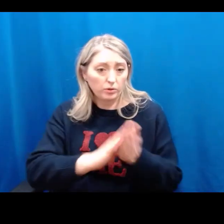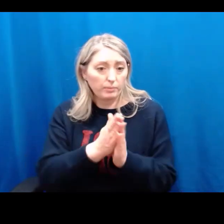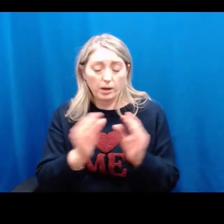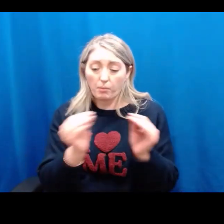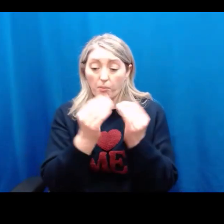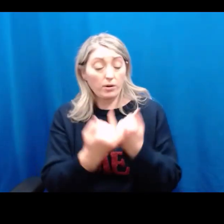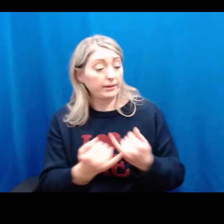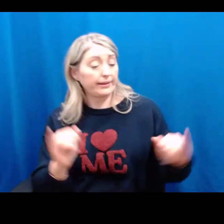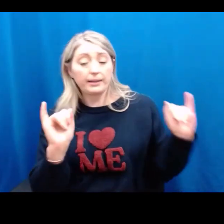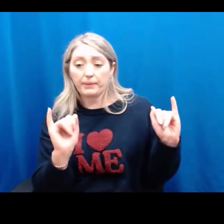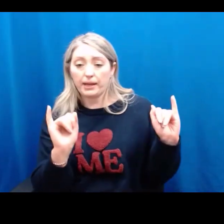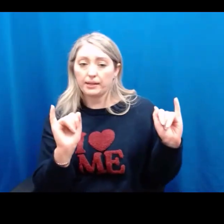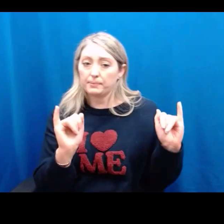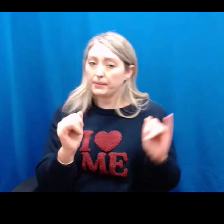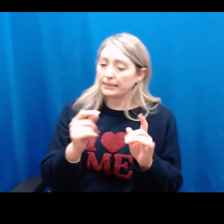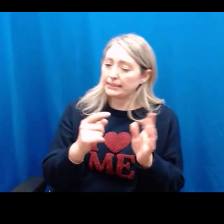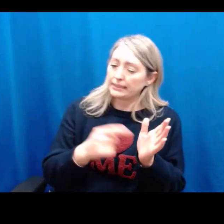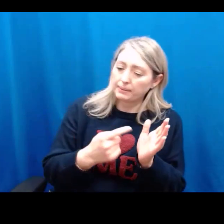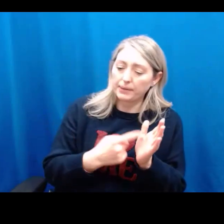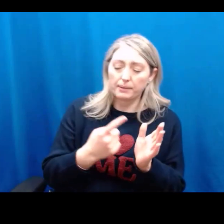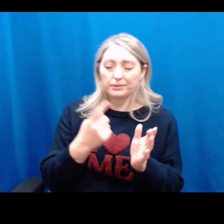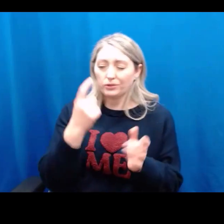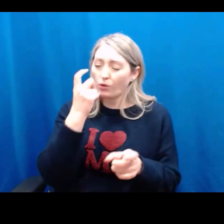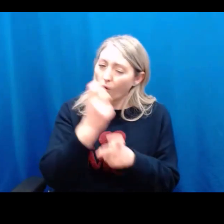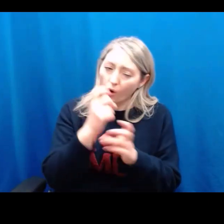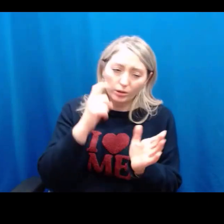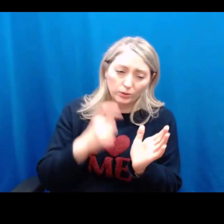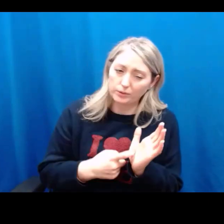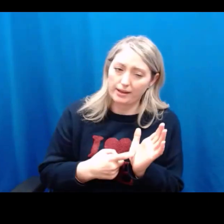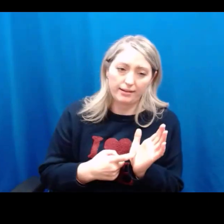know some of you have been around long enough to remember